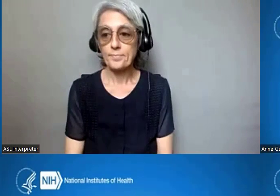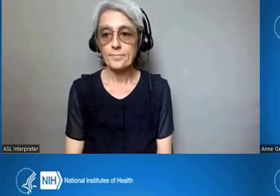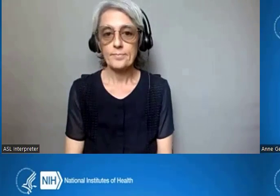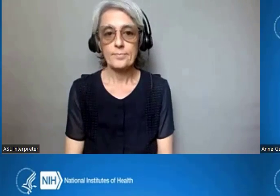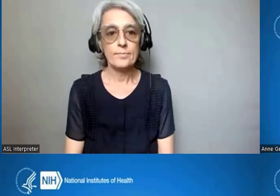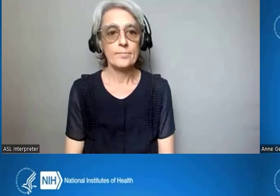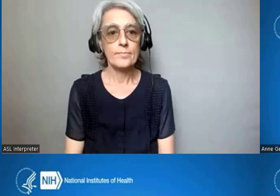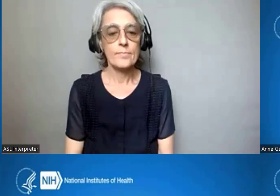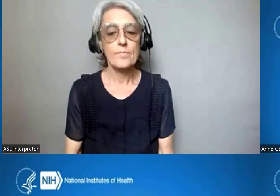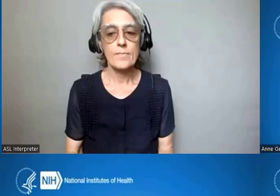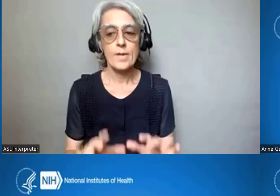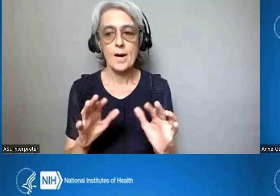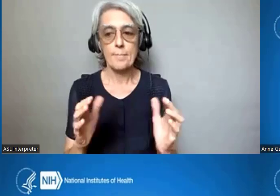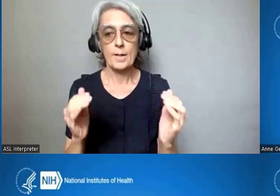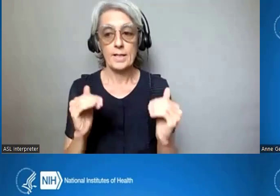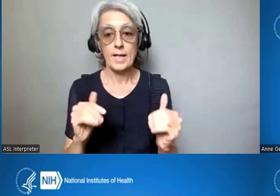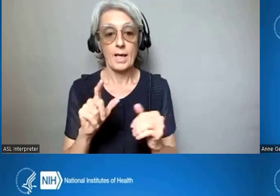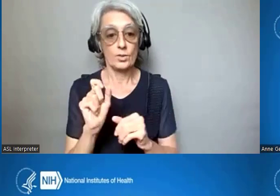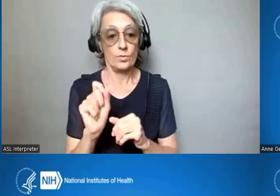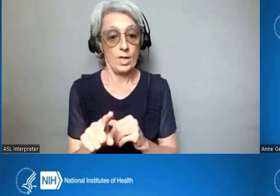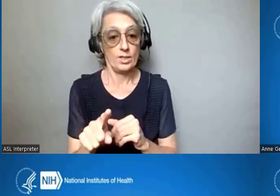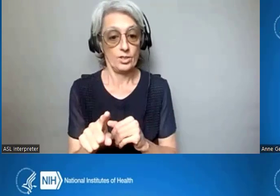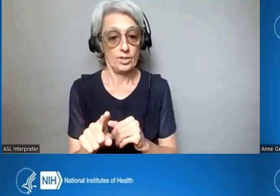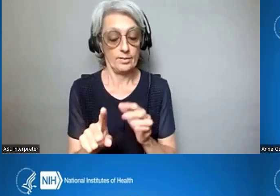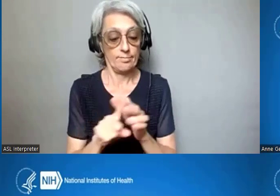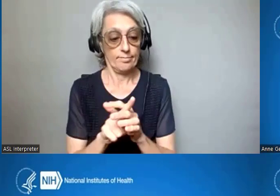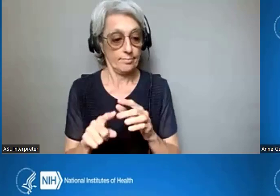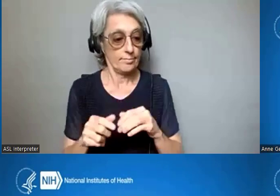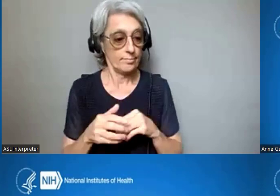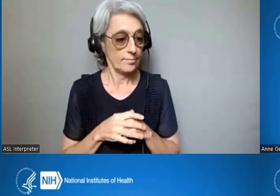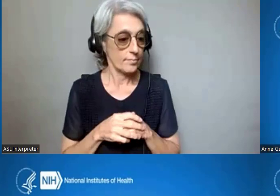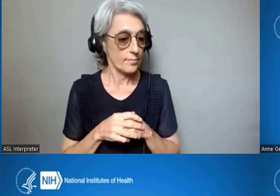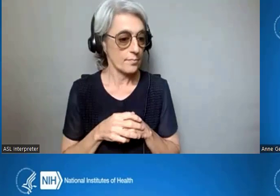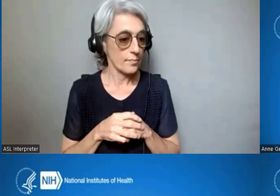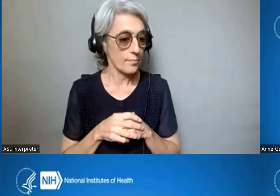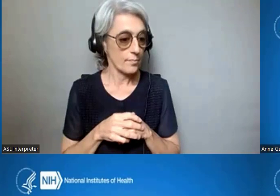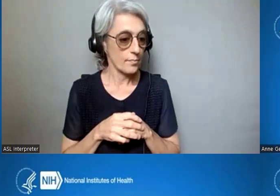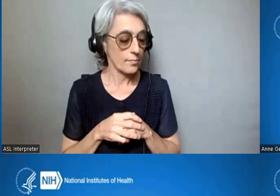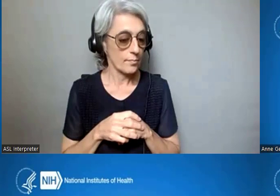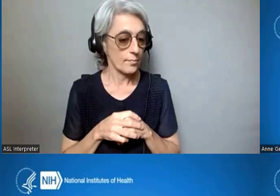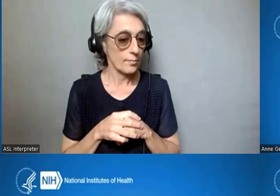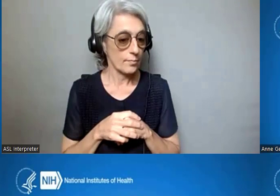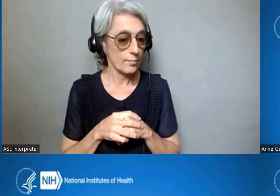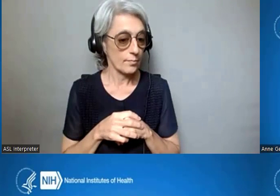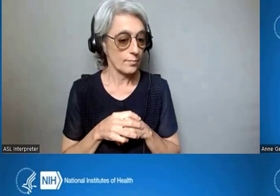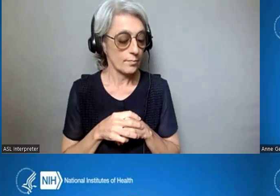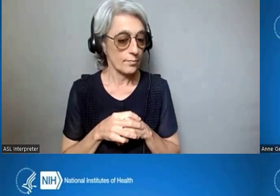The next question we have is on funding and budget,